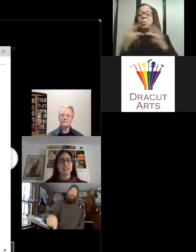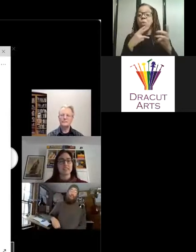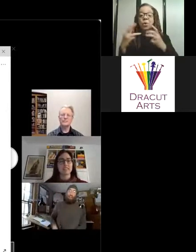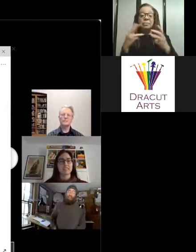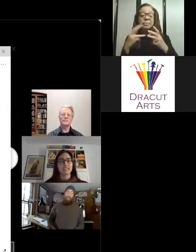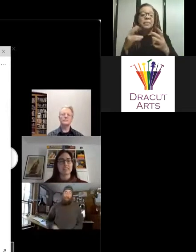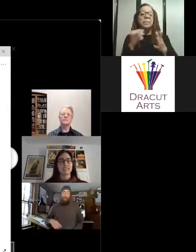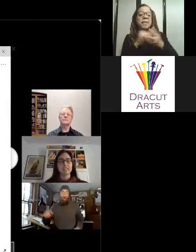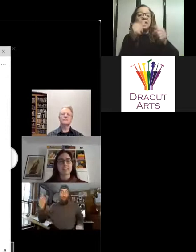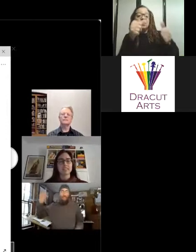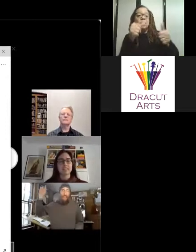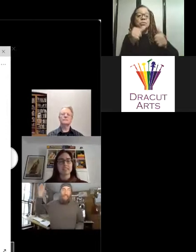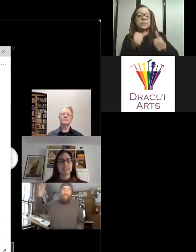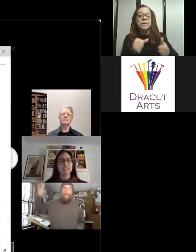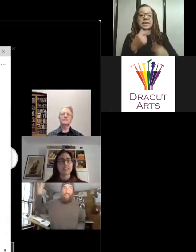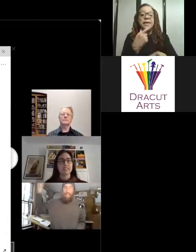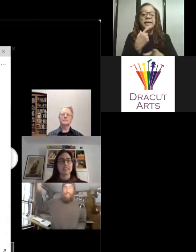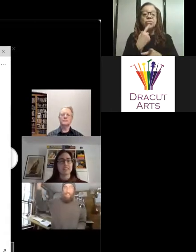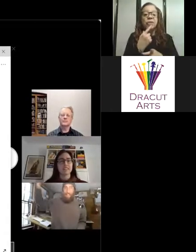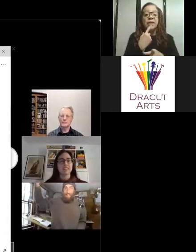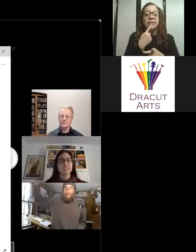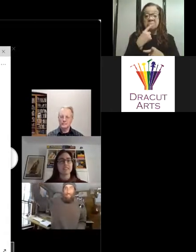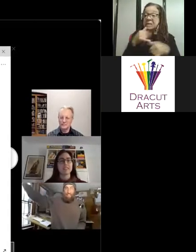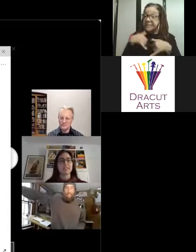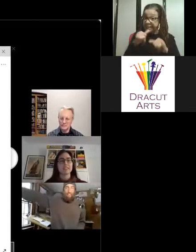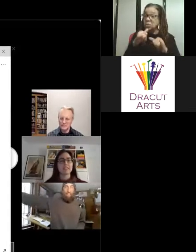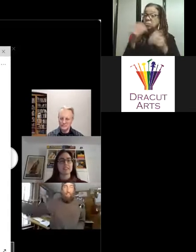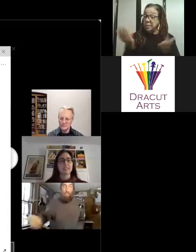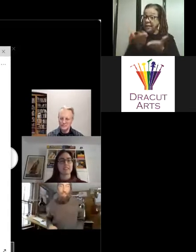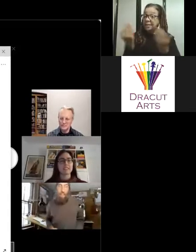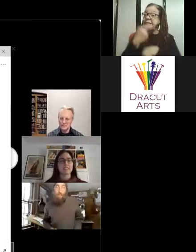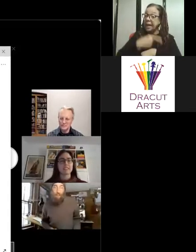very end, is actually a poster that hangs today in the uh Tucker Free Library